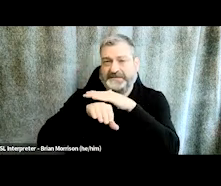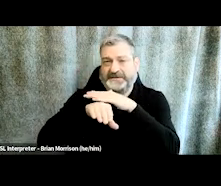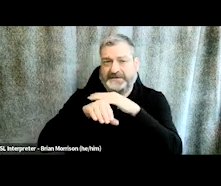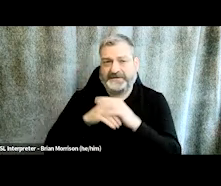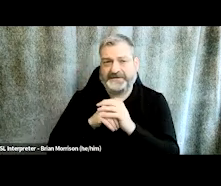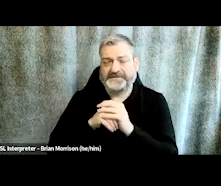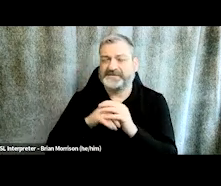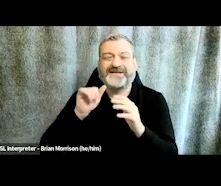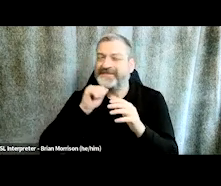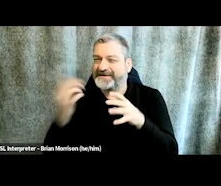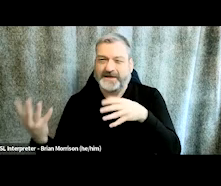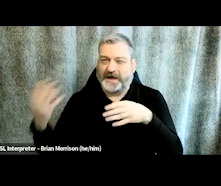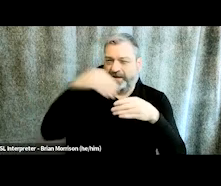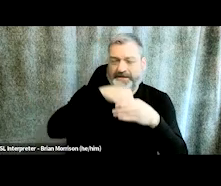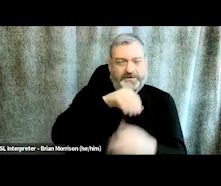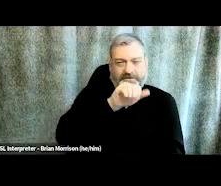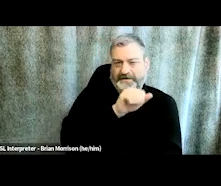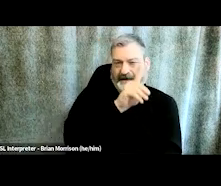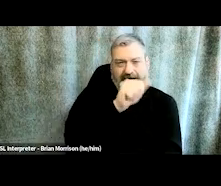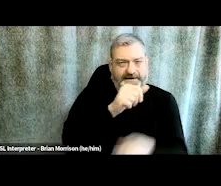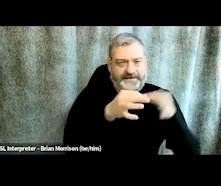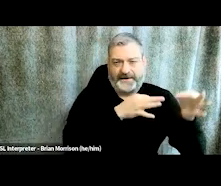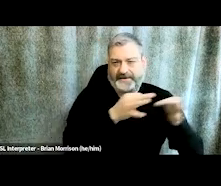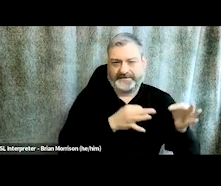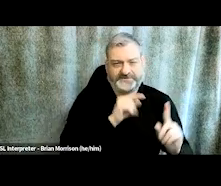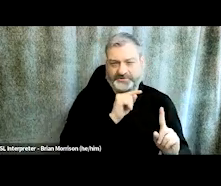the ADA doesn't give us prescriptions for how we should do it.